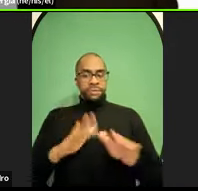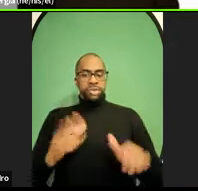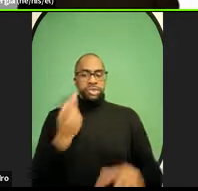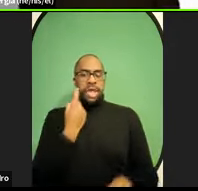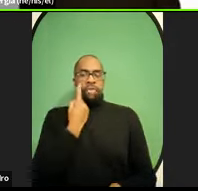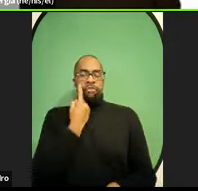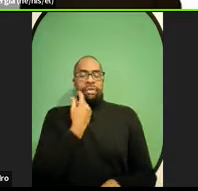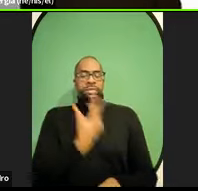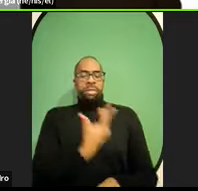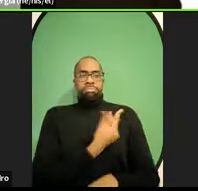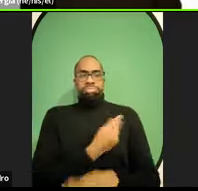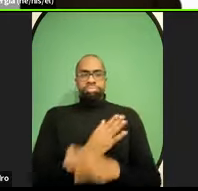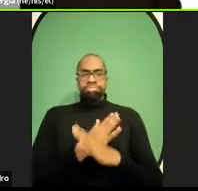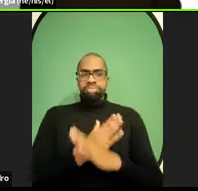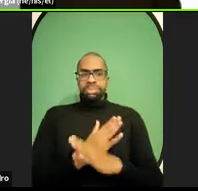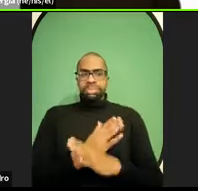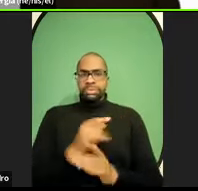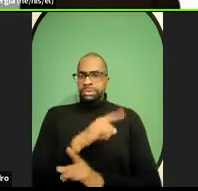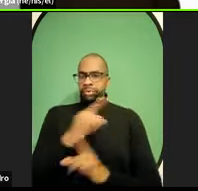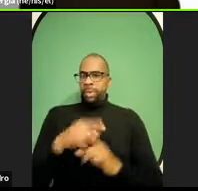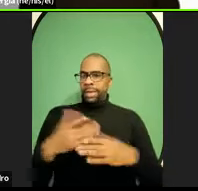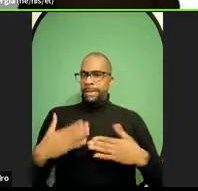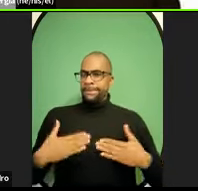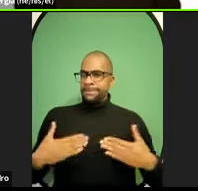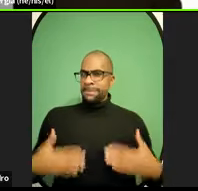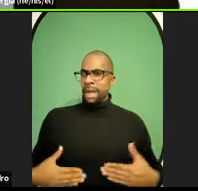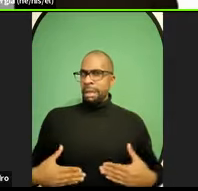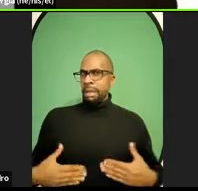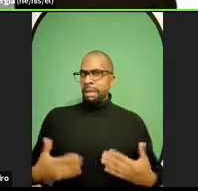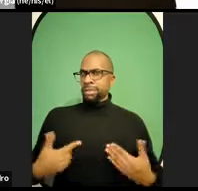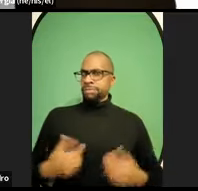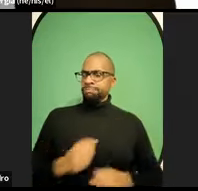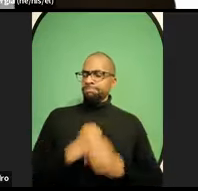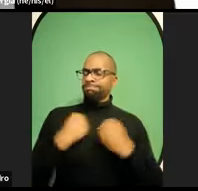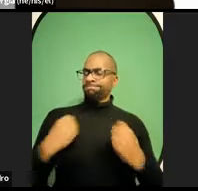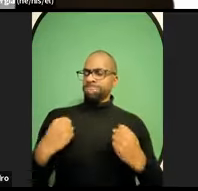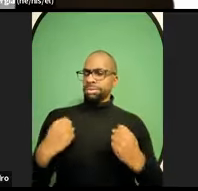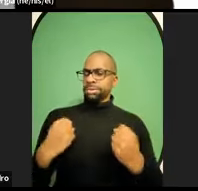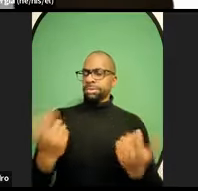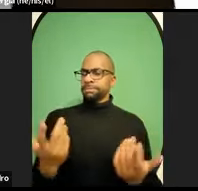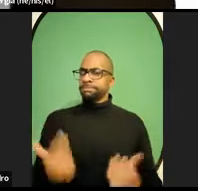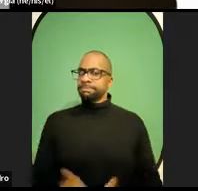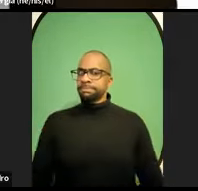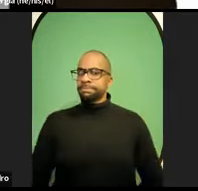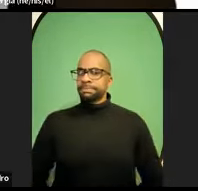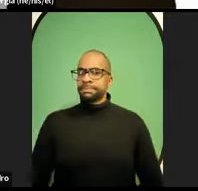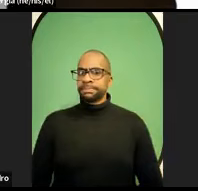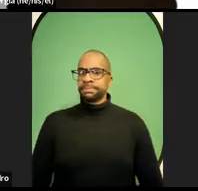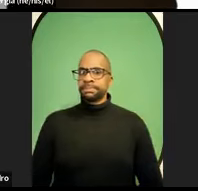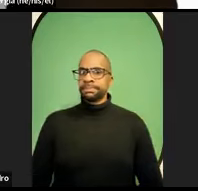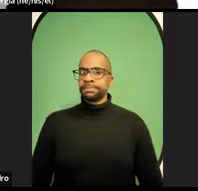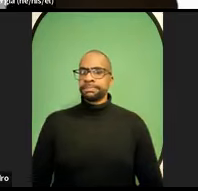internationally. y. Just got their child vaccine y. Just got their child vaccinated, when does it become like less of a concern. I guess I guess so